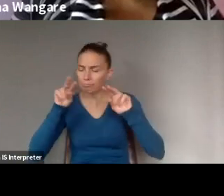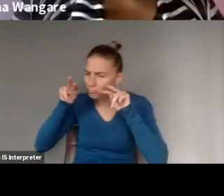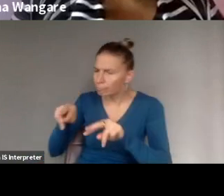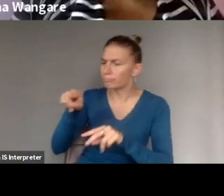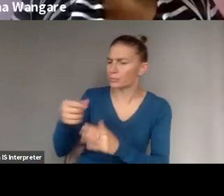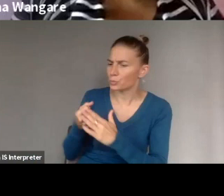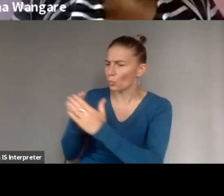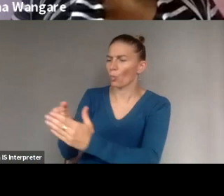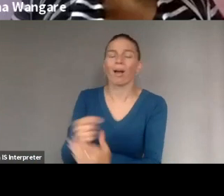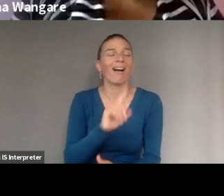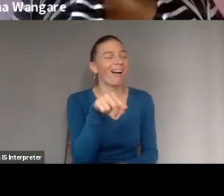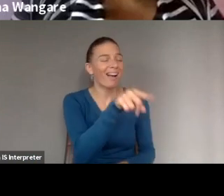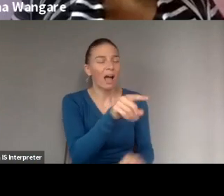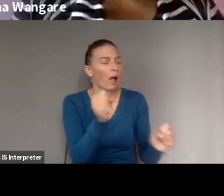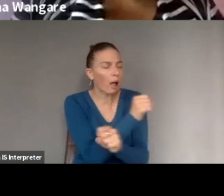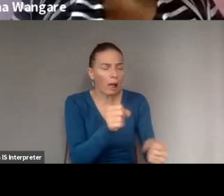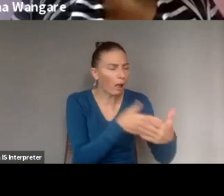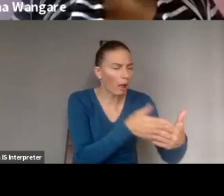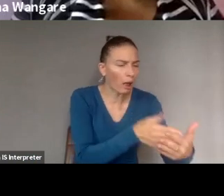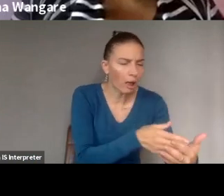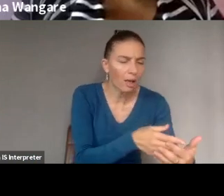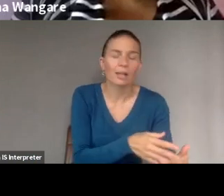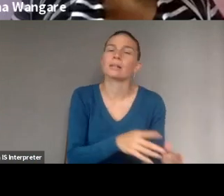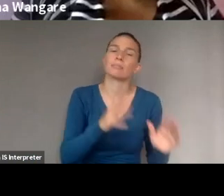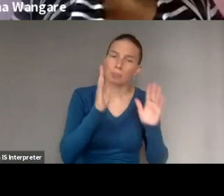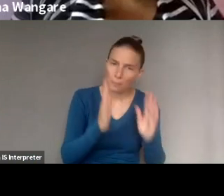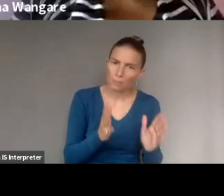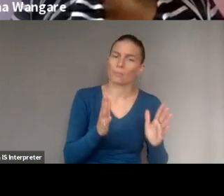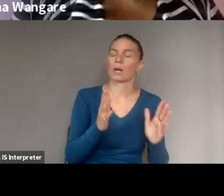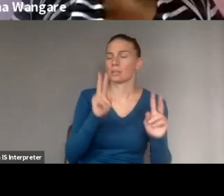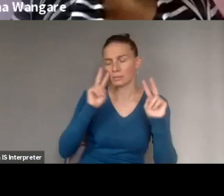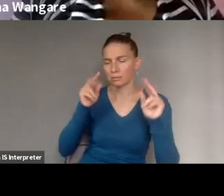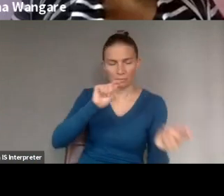for a person to live and be included in the community. And then most importantly,